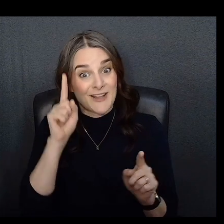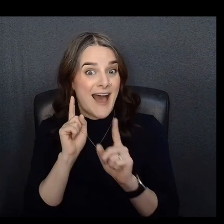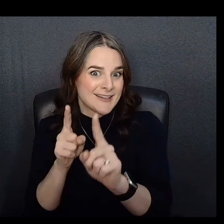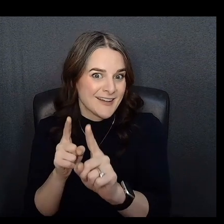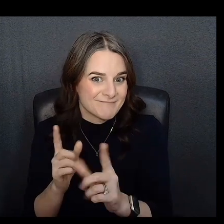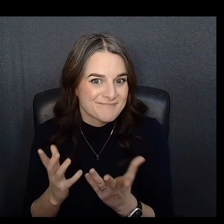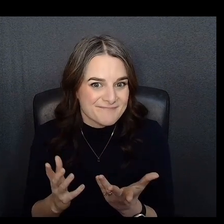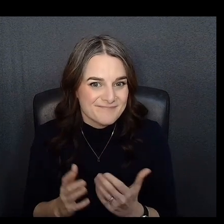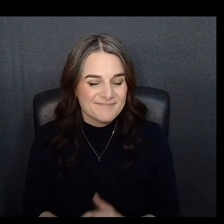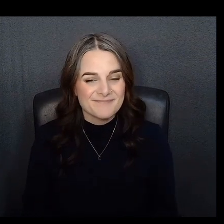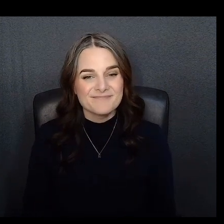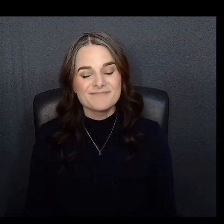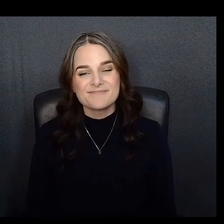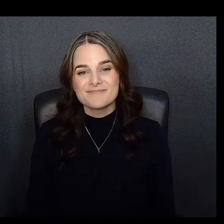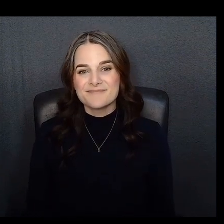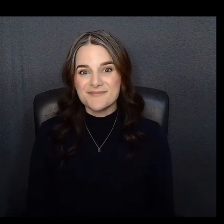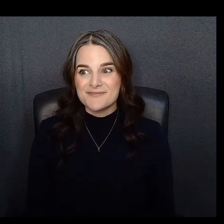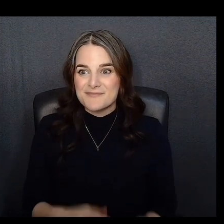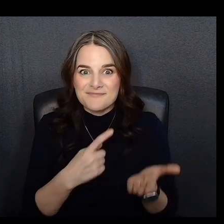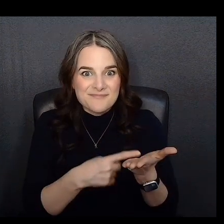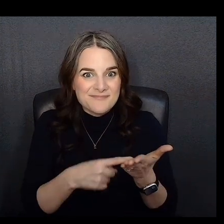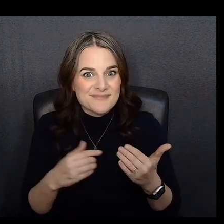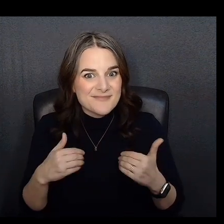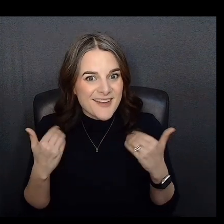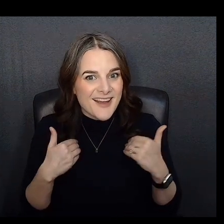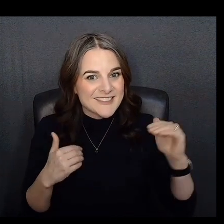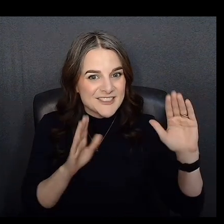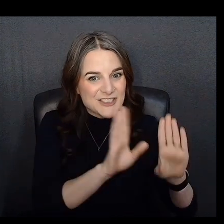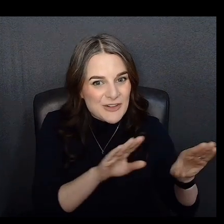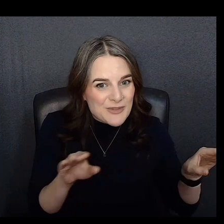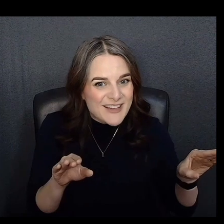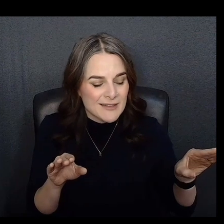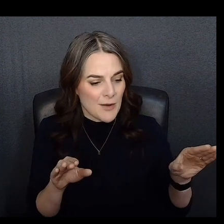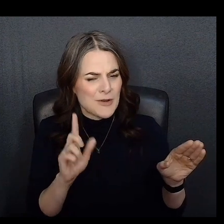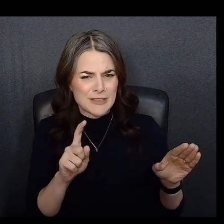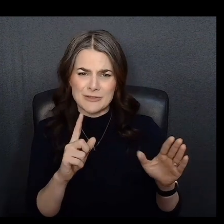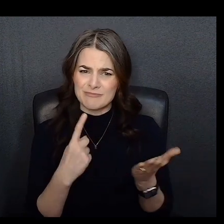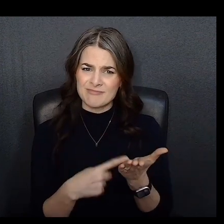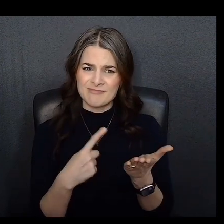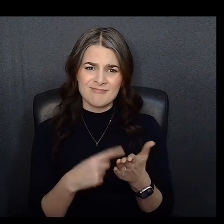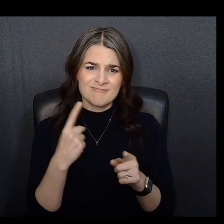we want to include names for body parts and use that proper body part vocabulary.